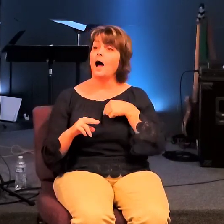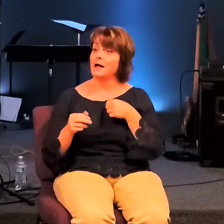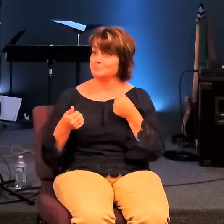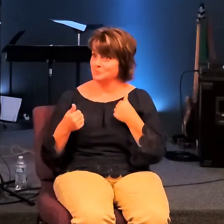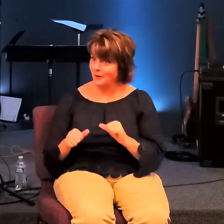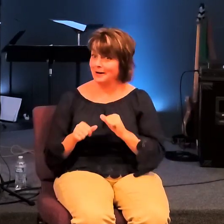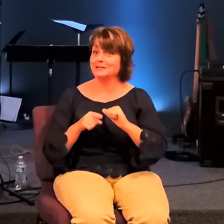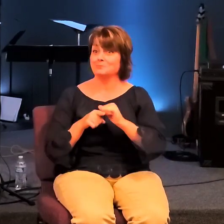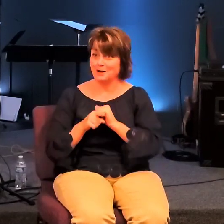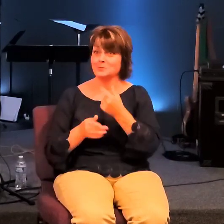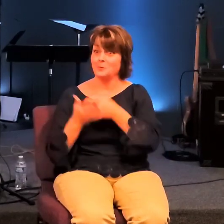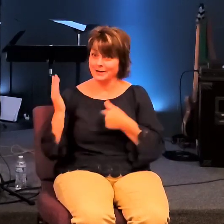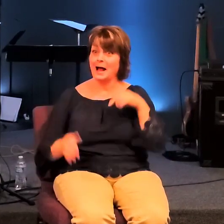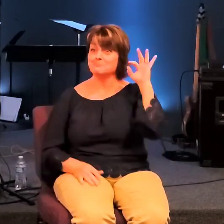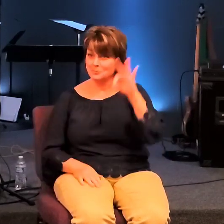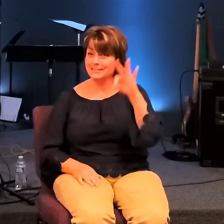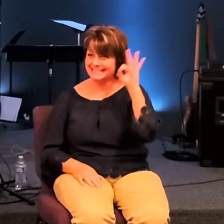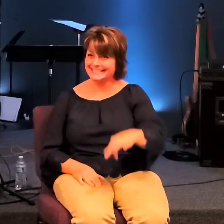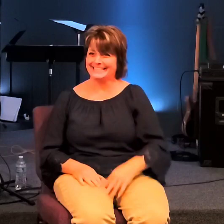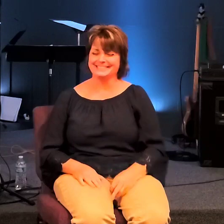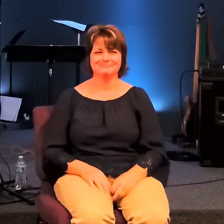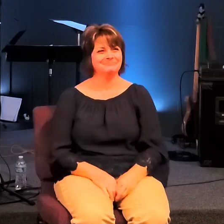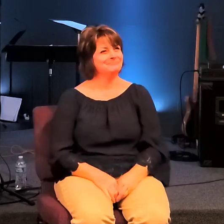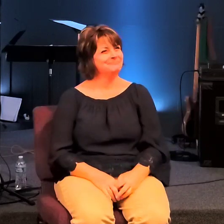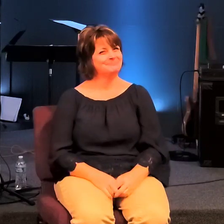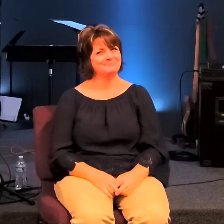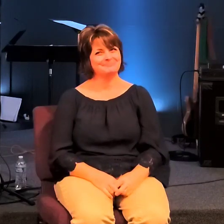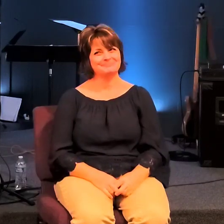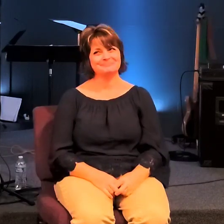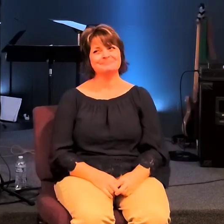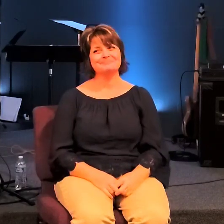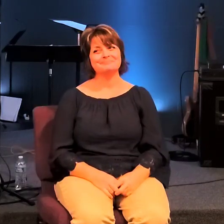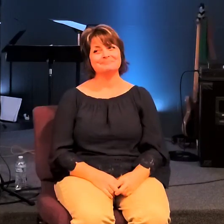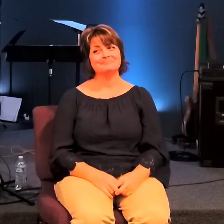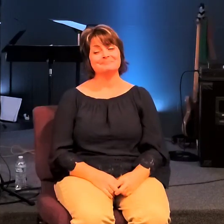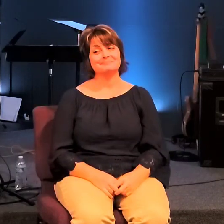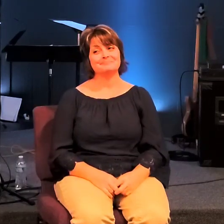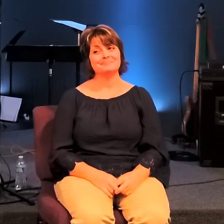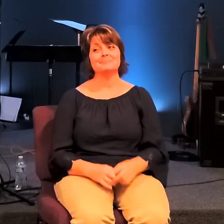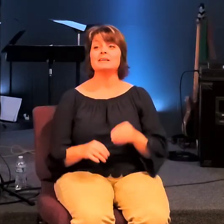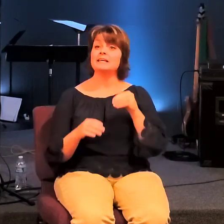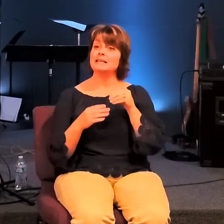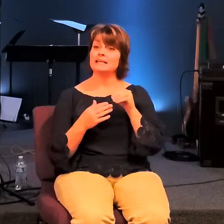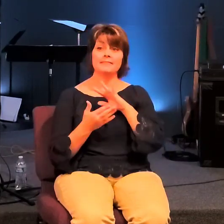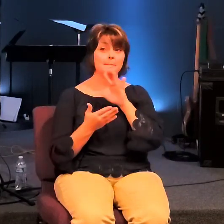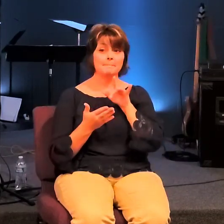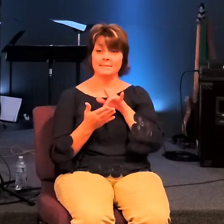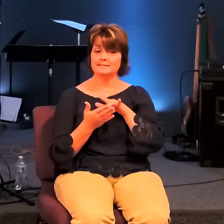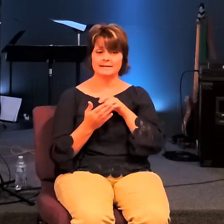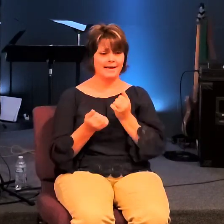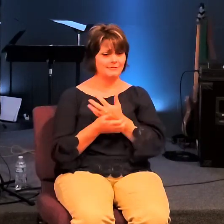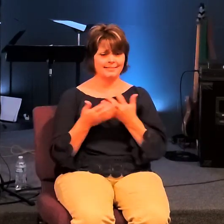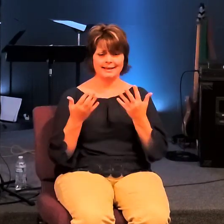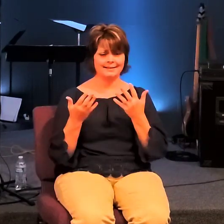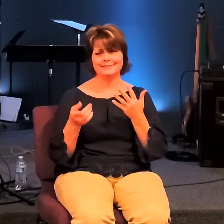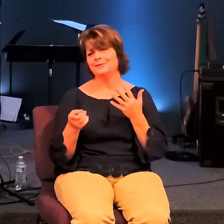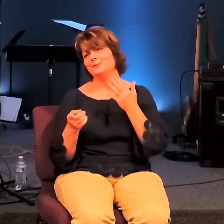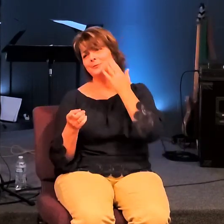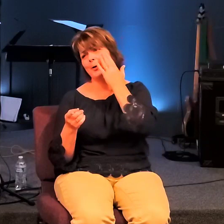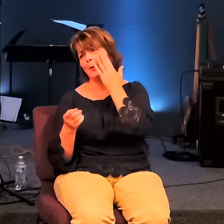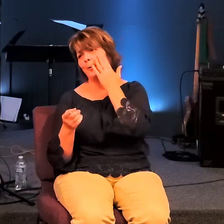I'm preaching and in the midst of you know like all the stuff and you know it and I are